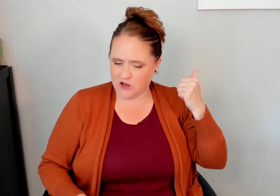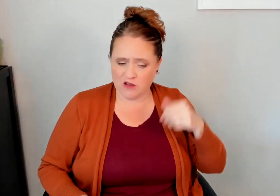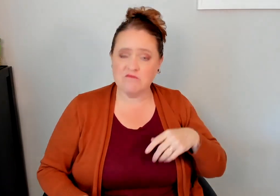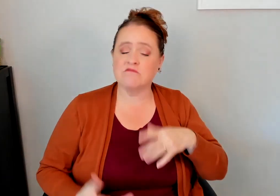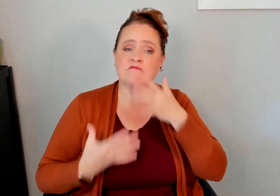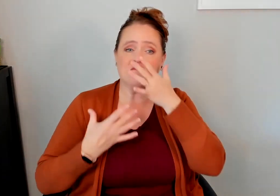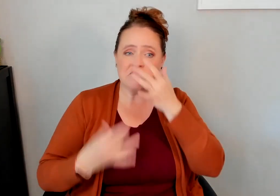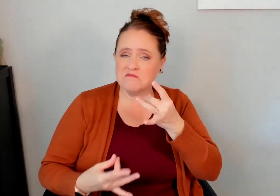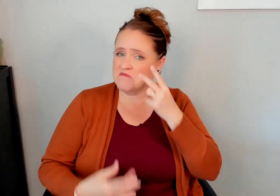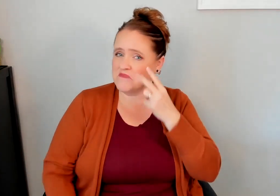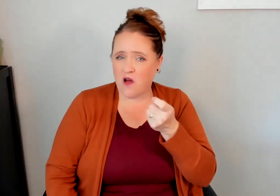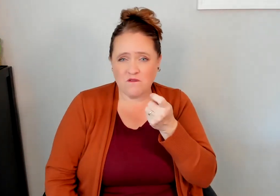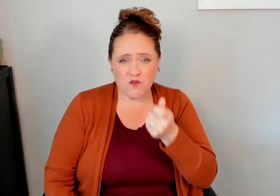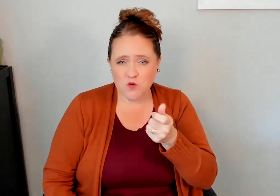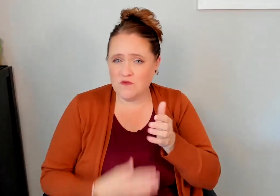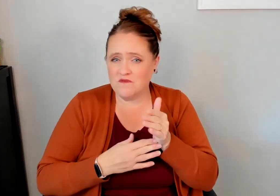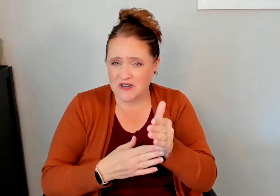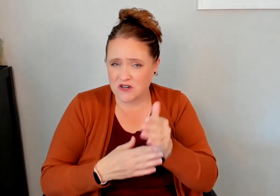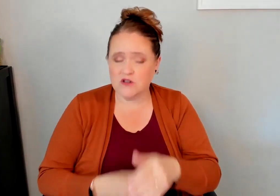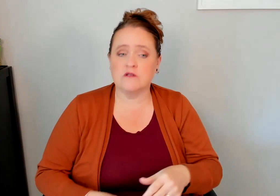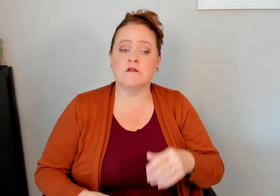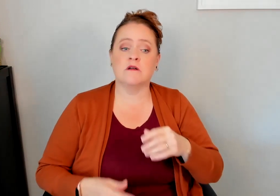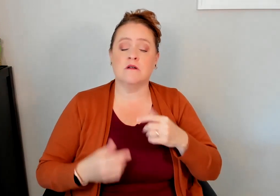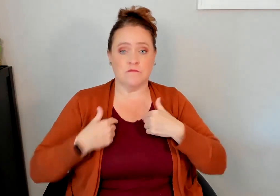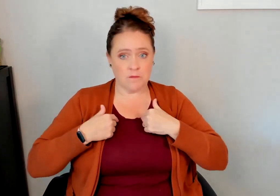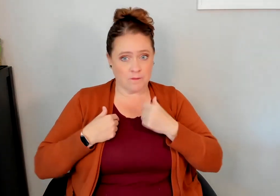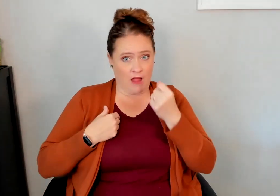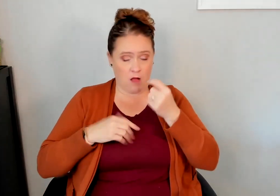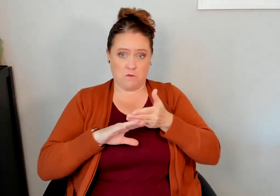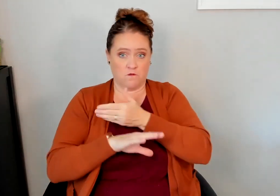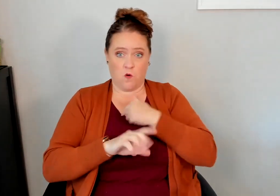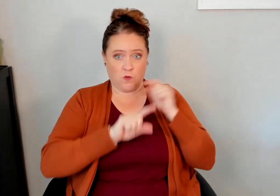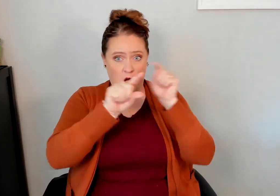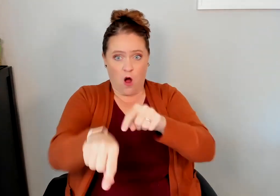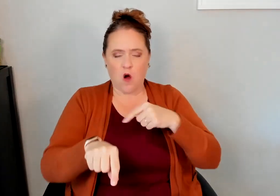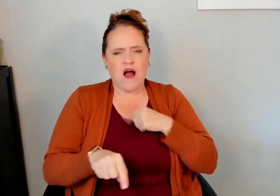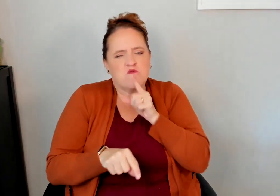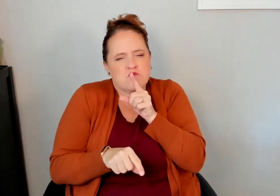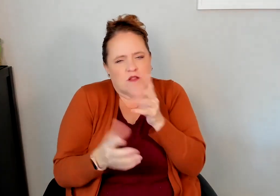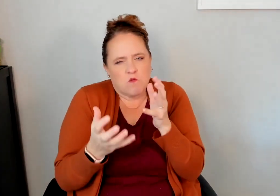was interesting because i didn't personally see any fish before we went on this trip i really